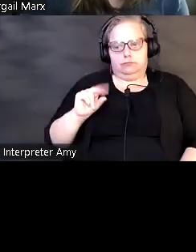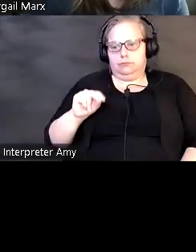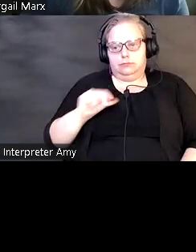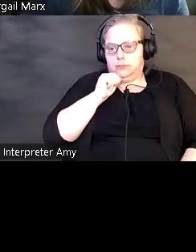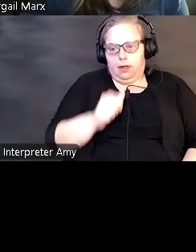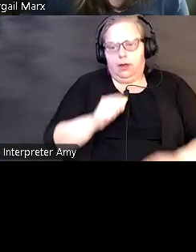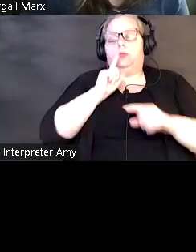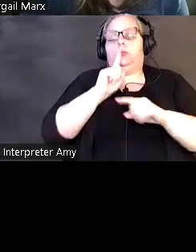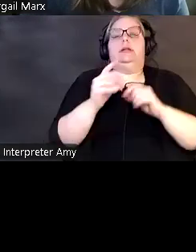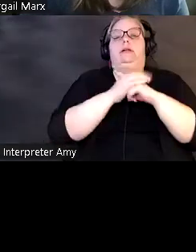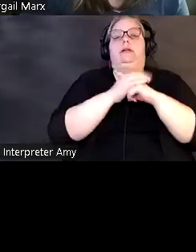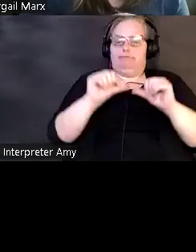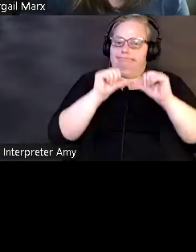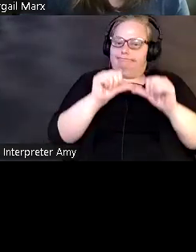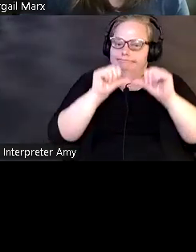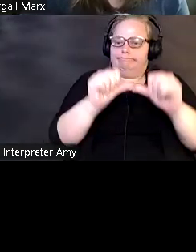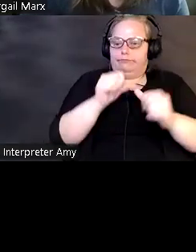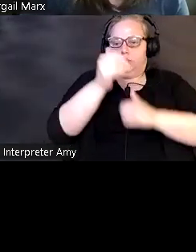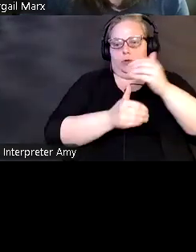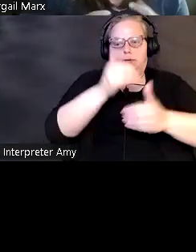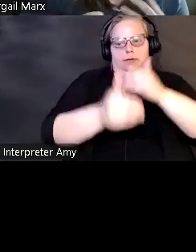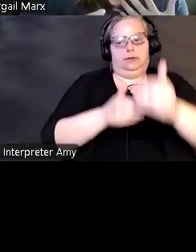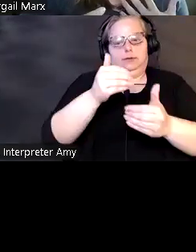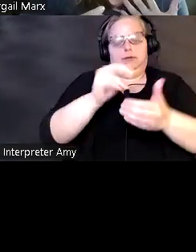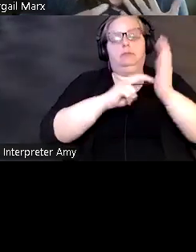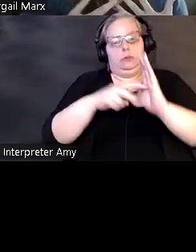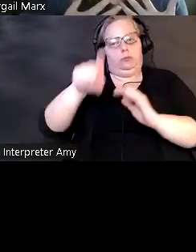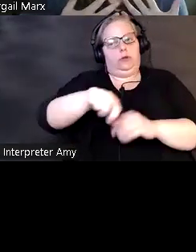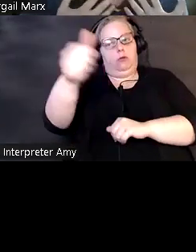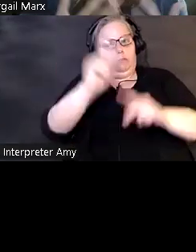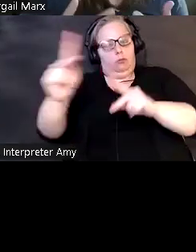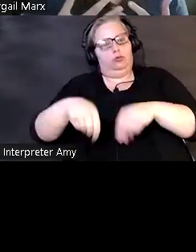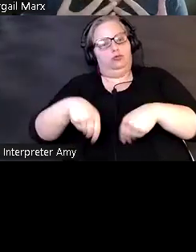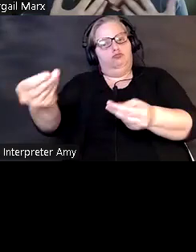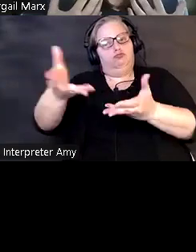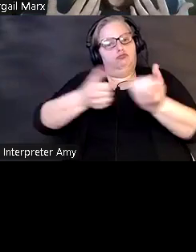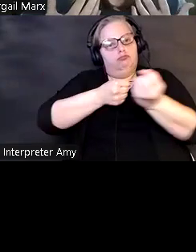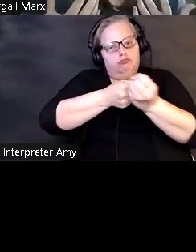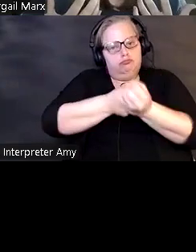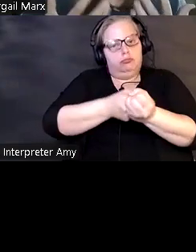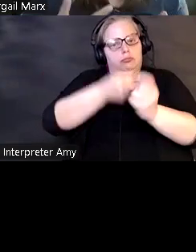It's really an ongoing process, and we need partners to be there to help expand and